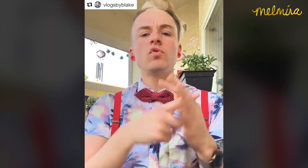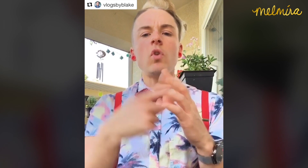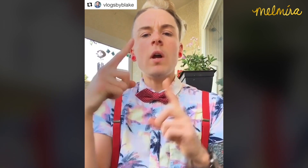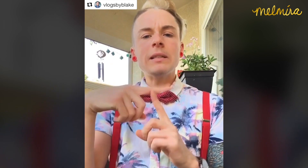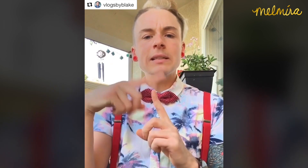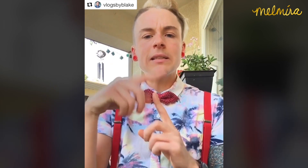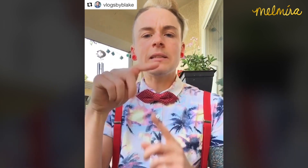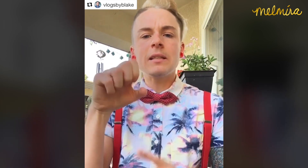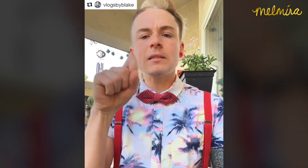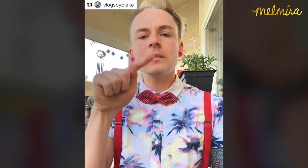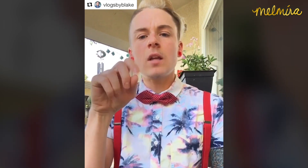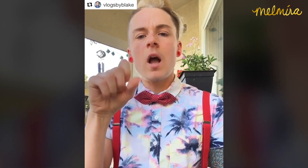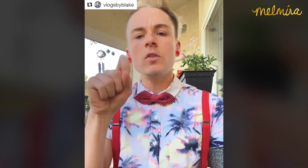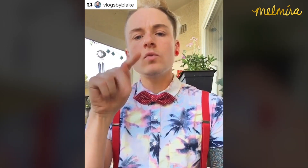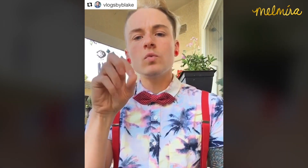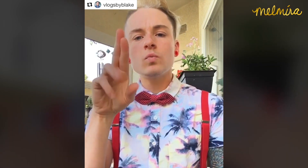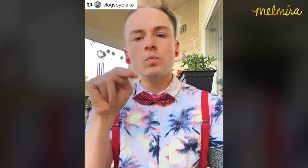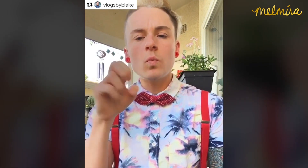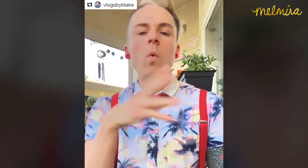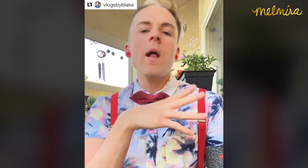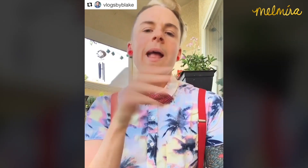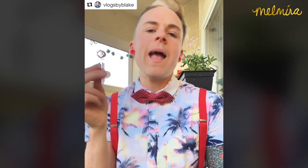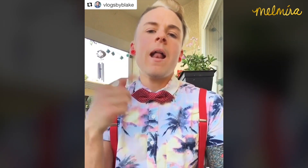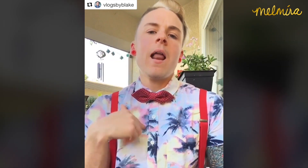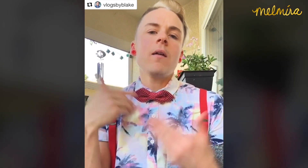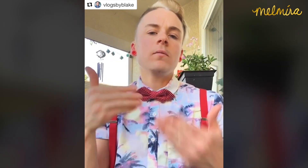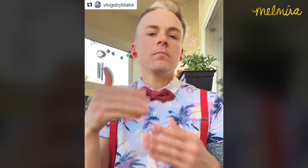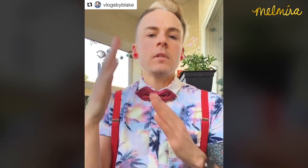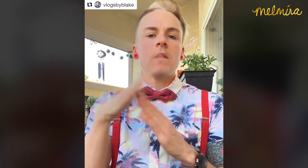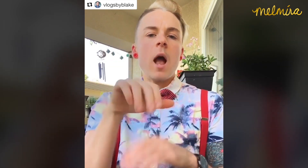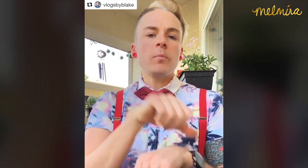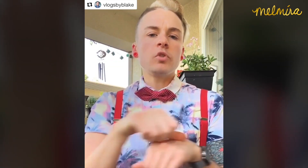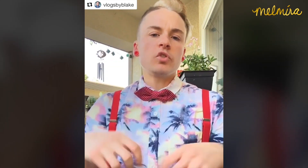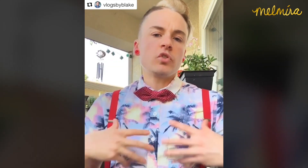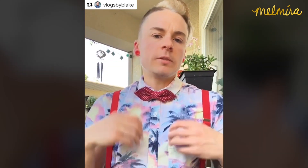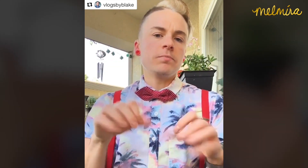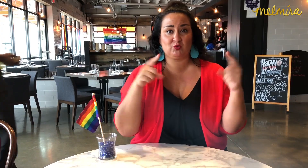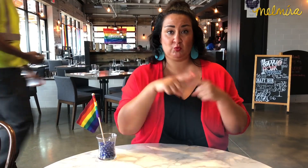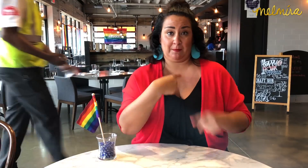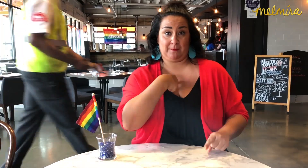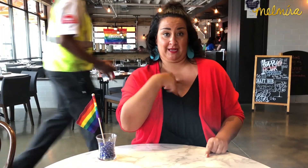I started taking Testosterone, or "T" and I had a surgery to remove my breasts.